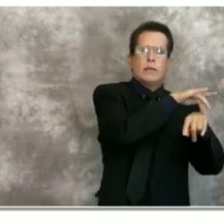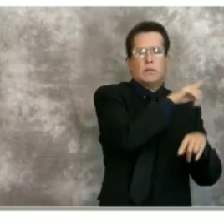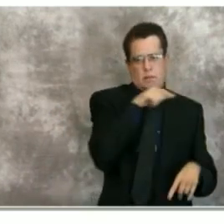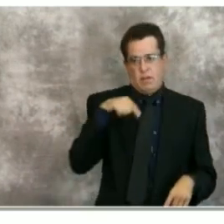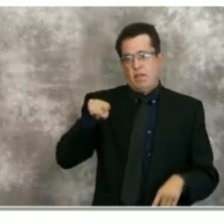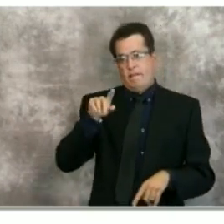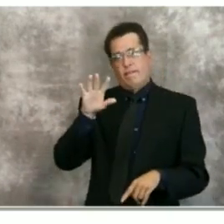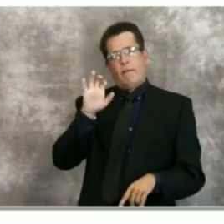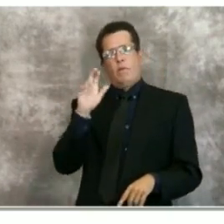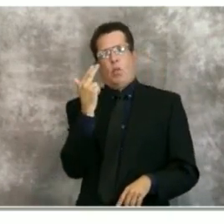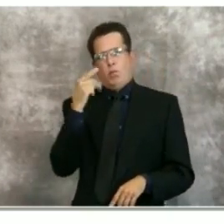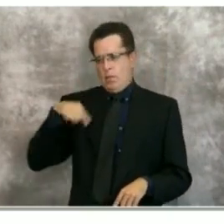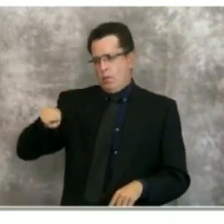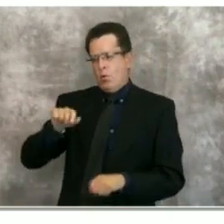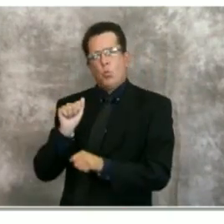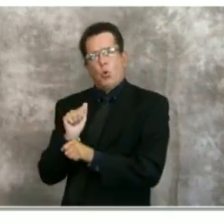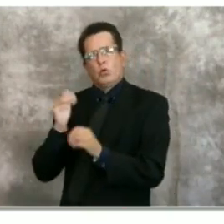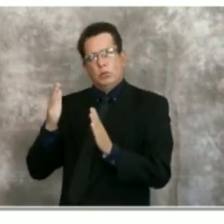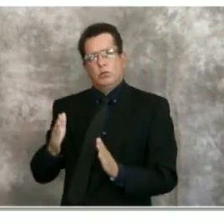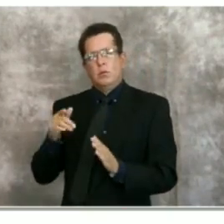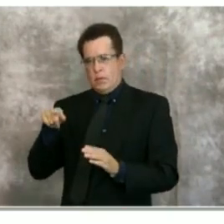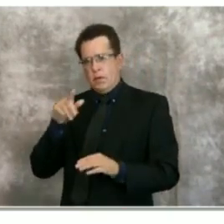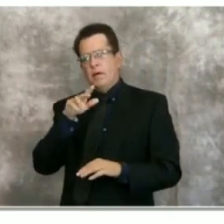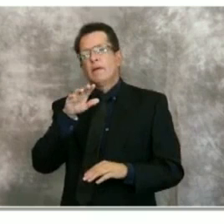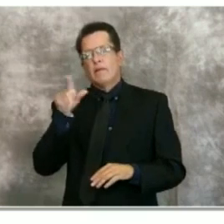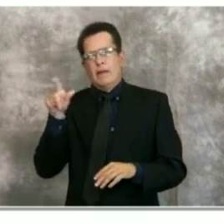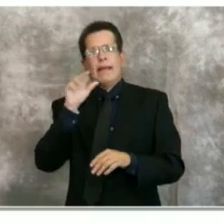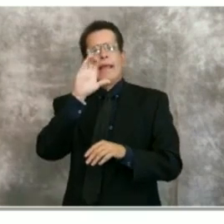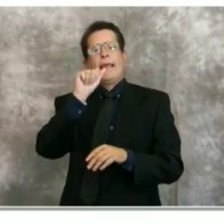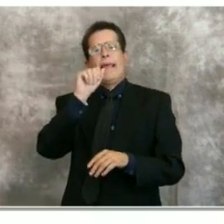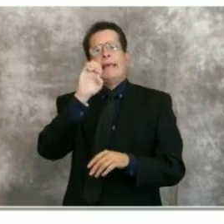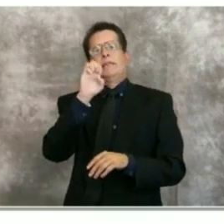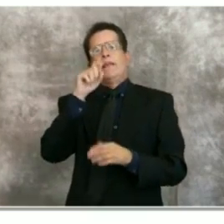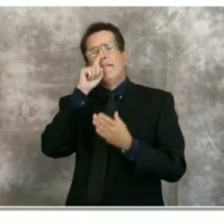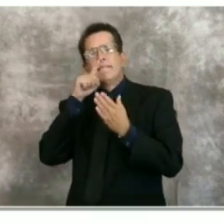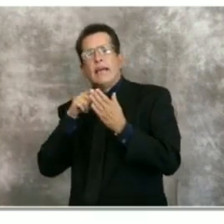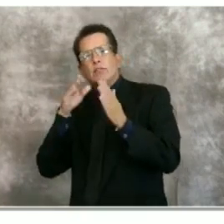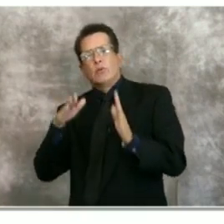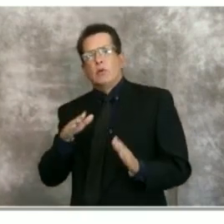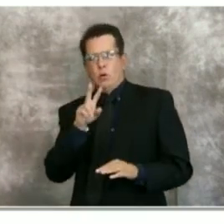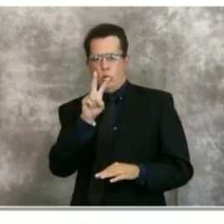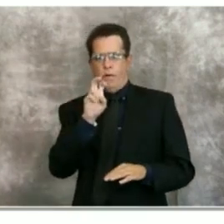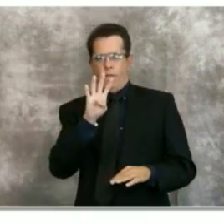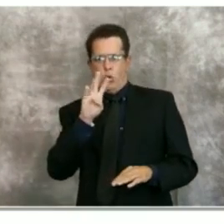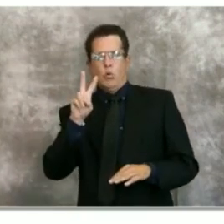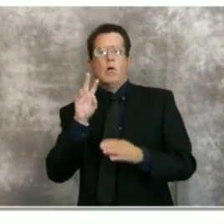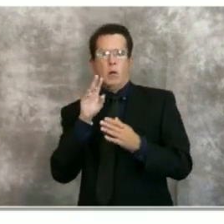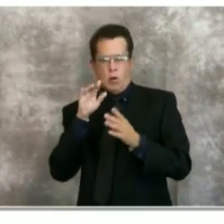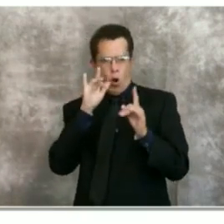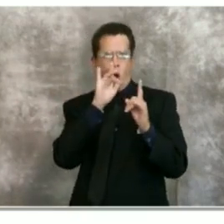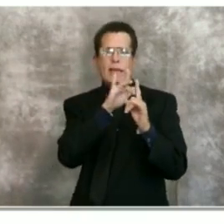RATHER STAFF. THAT I LOVED IN CASE INVESTIGATION AS WELL AS CONTACT TRACING. SO OF THIS